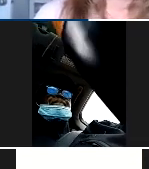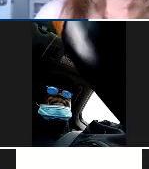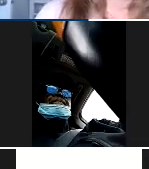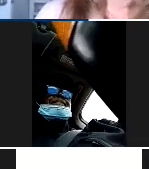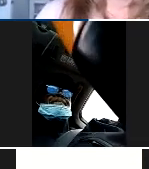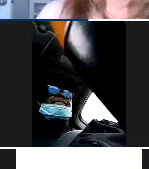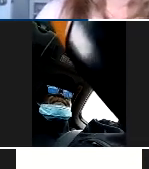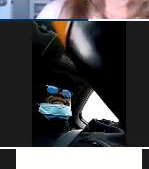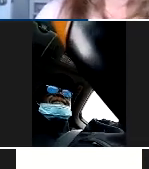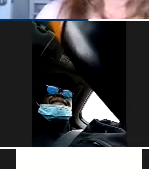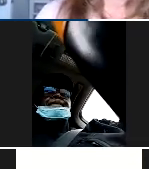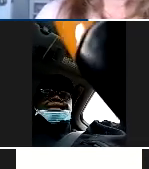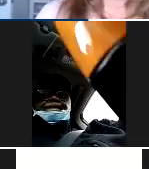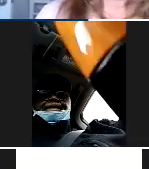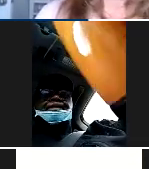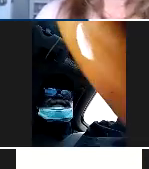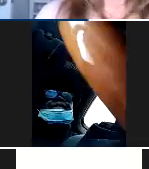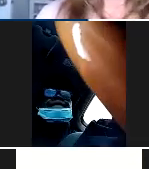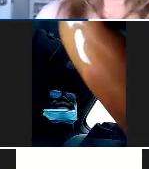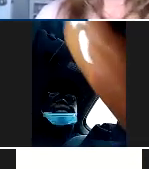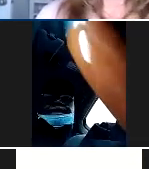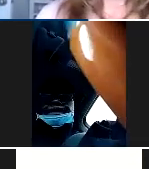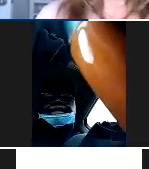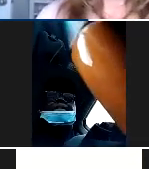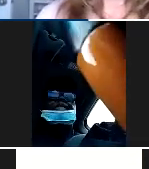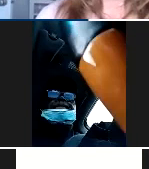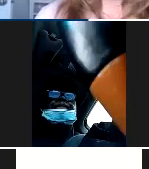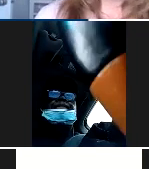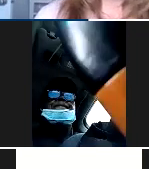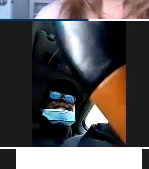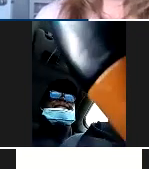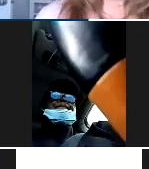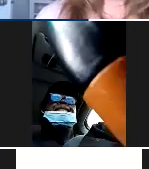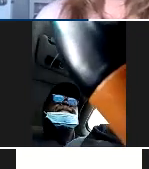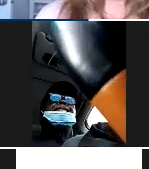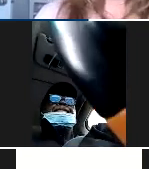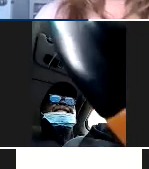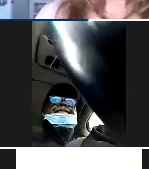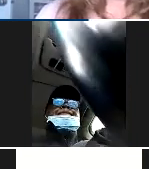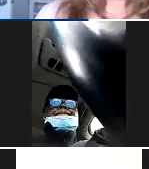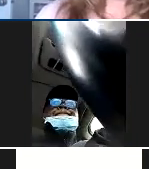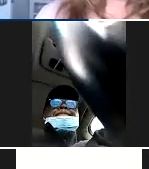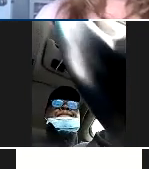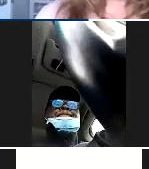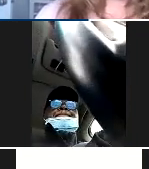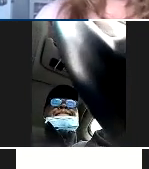And what are the training requirements that of that direct care staff that provide that support and service? So these training topics are